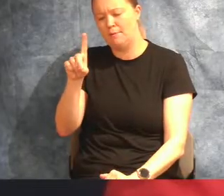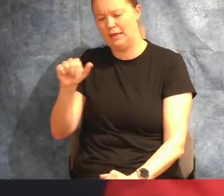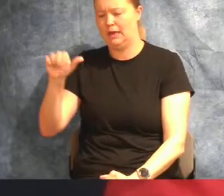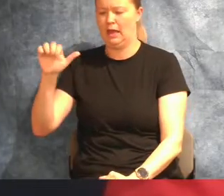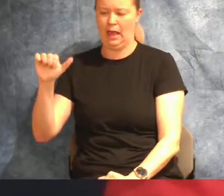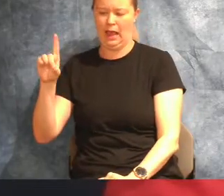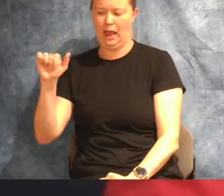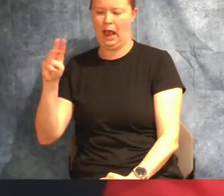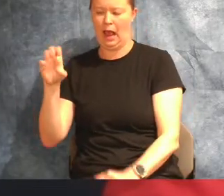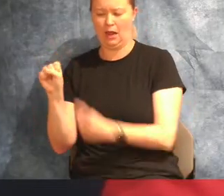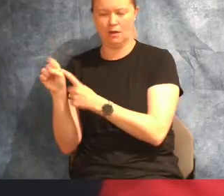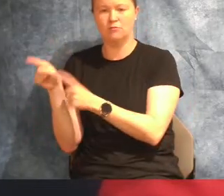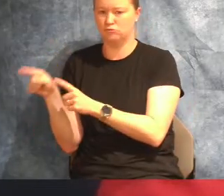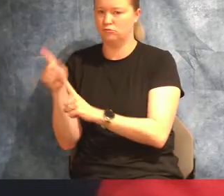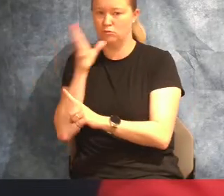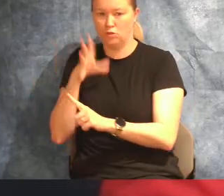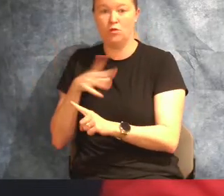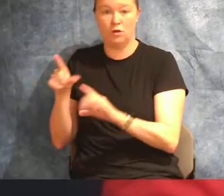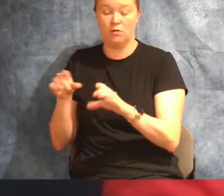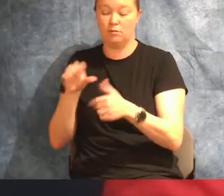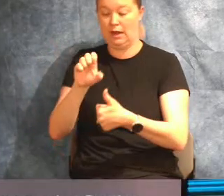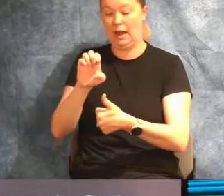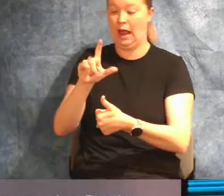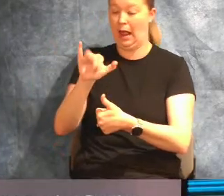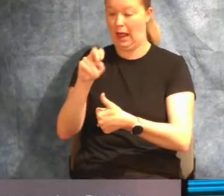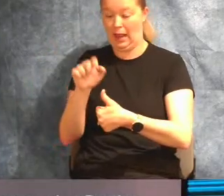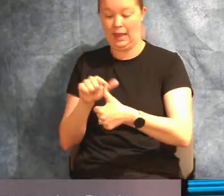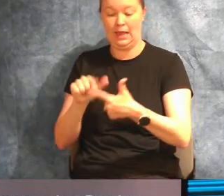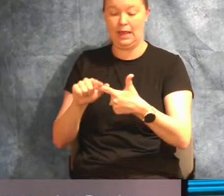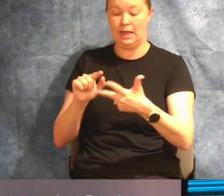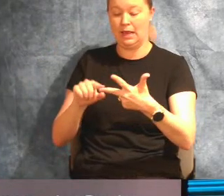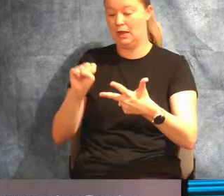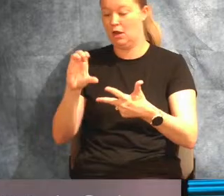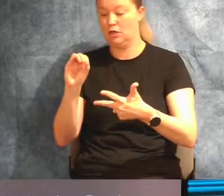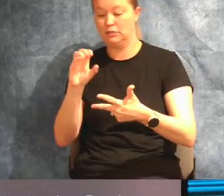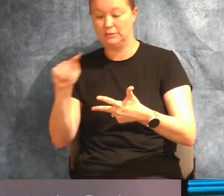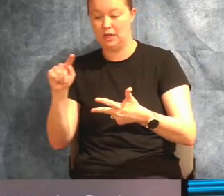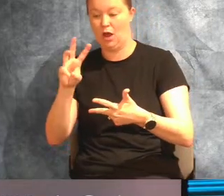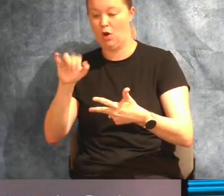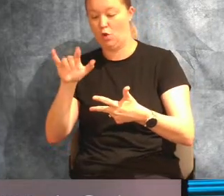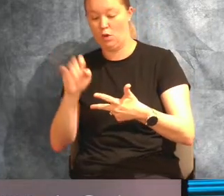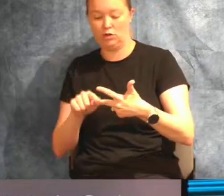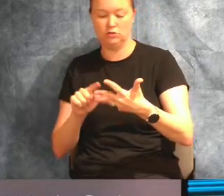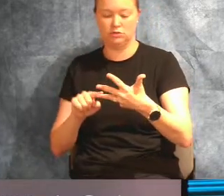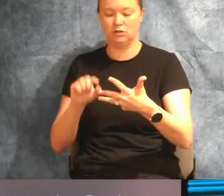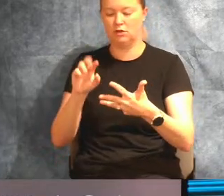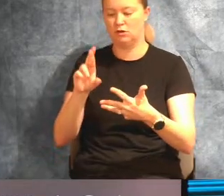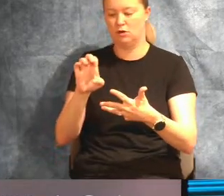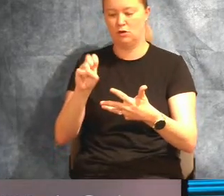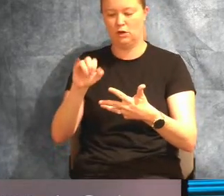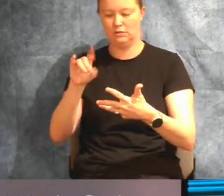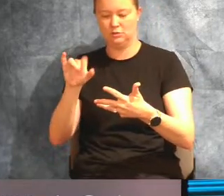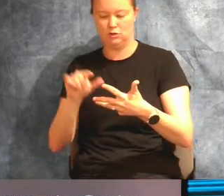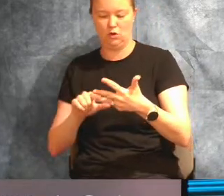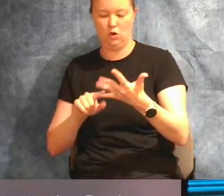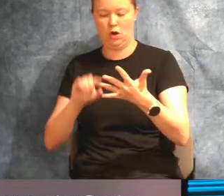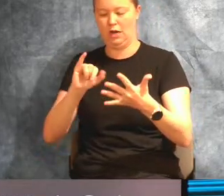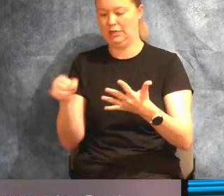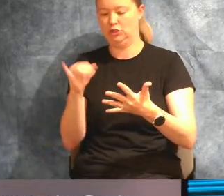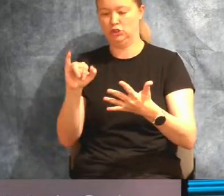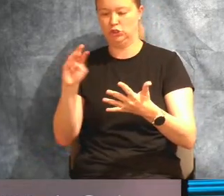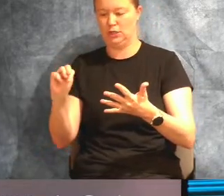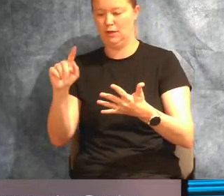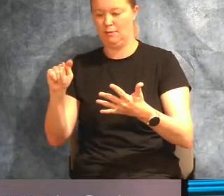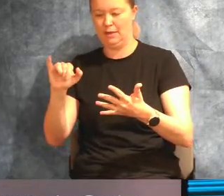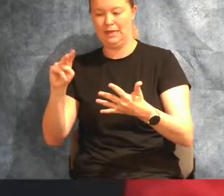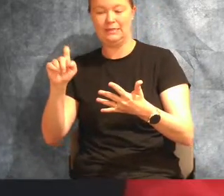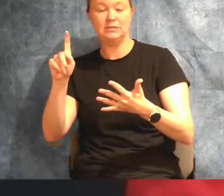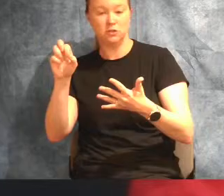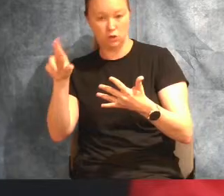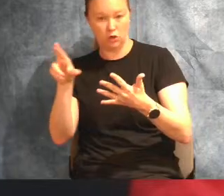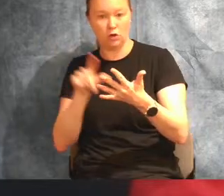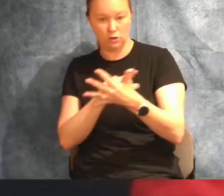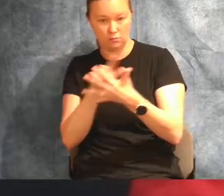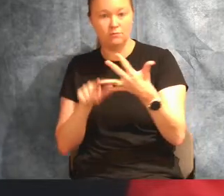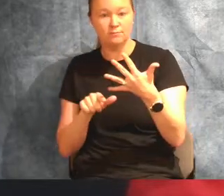uh, who's done a great job. Eileen Dorville, Scott Wilson, Bridget Dory, uh, Jim Tinker, um, as well,